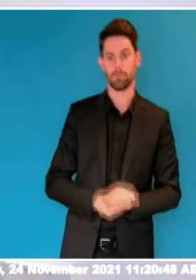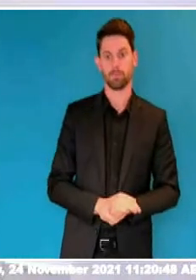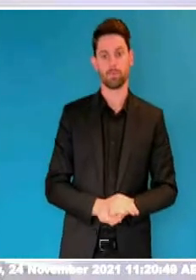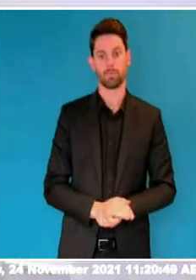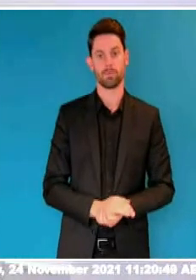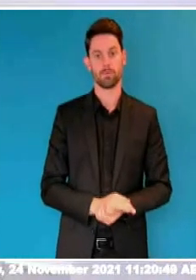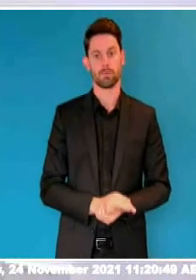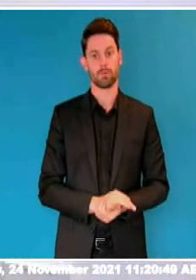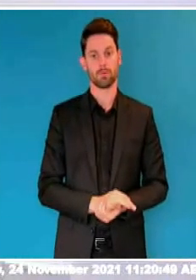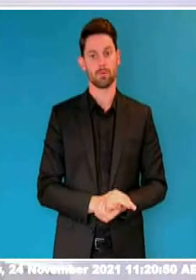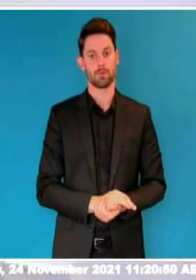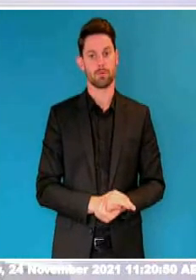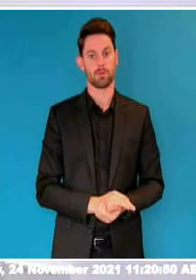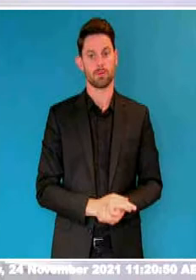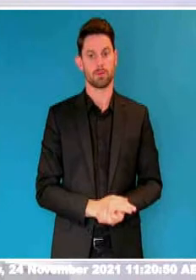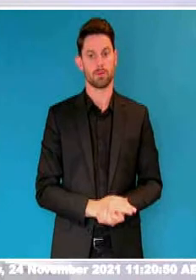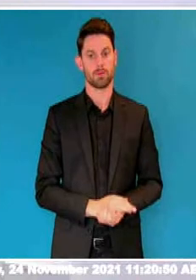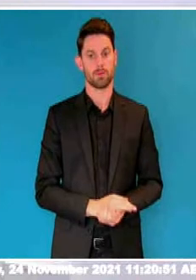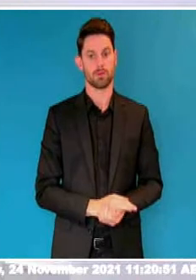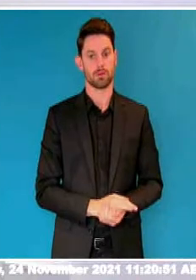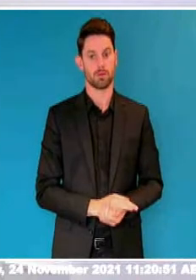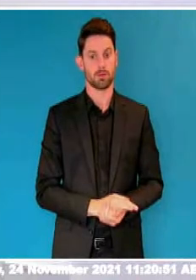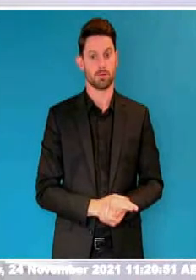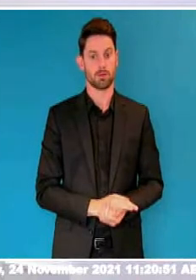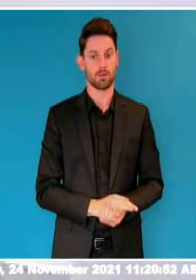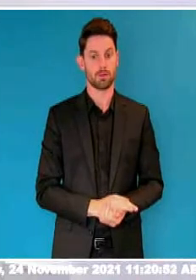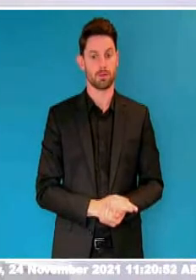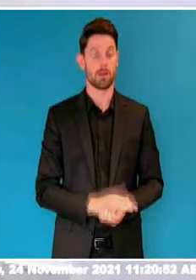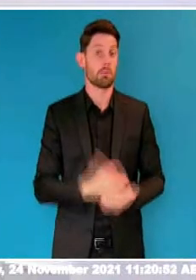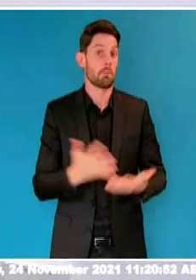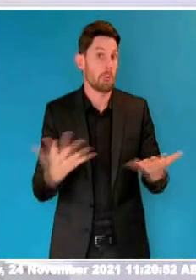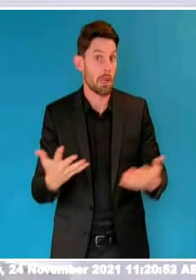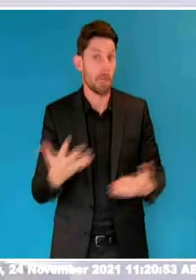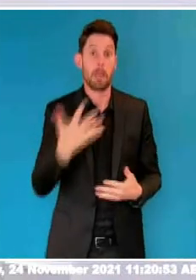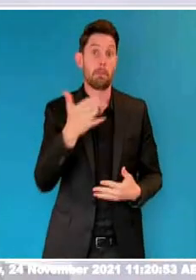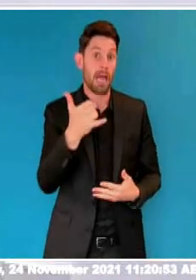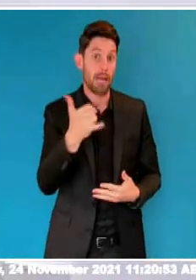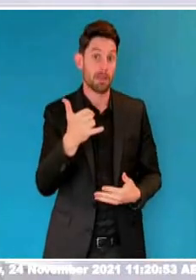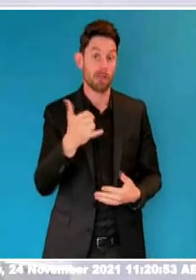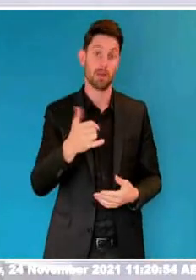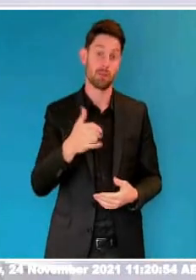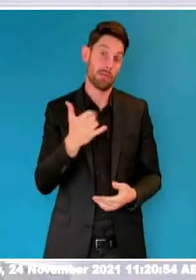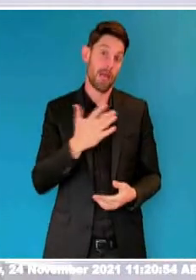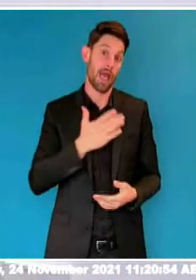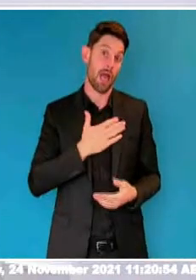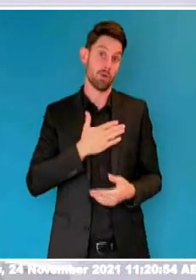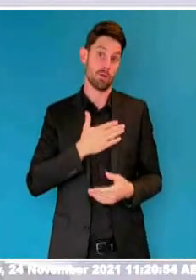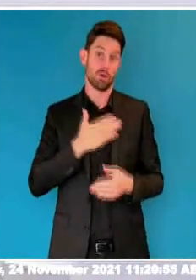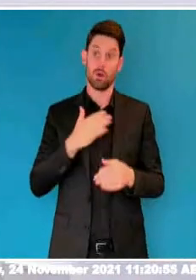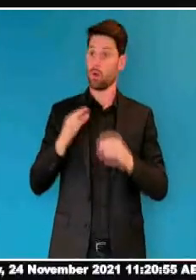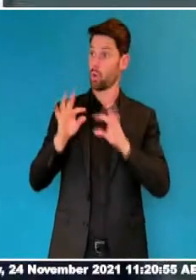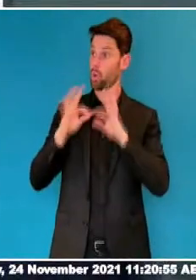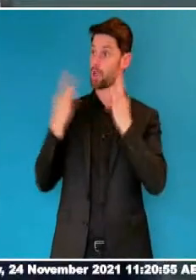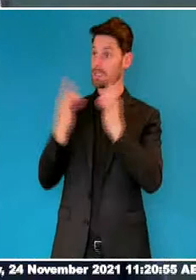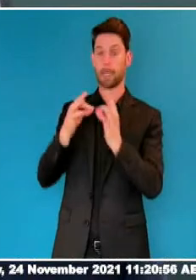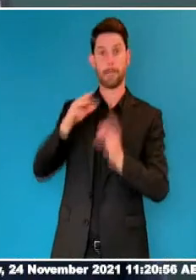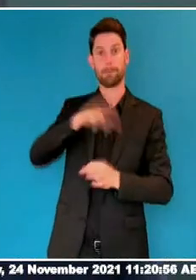Perhaps, and I'm happy toÂ the organisation is open to ongoing feedback